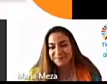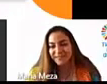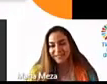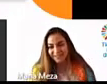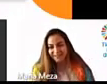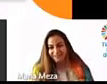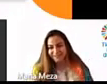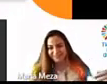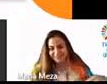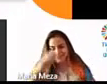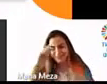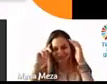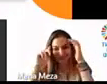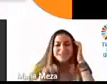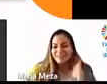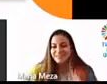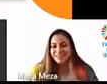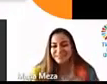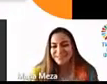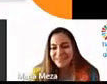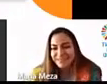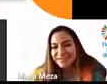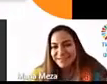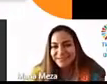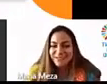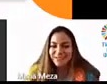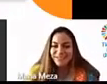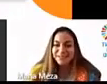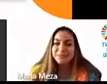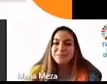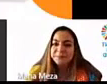virtual and face-to-